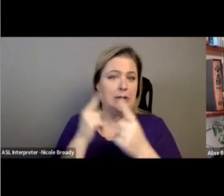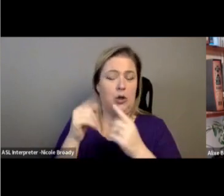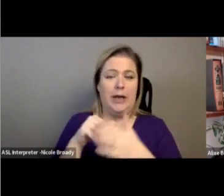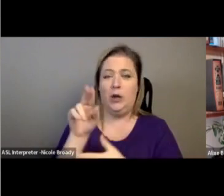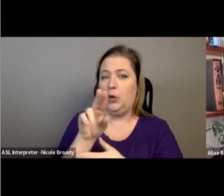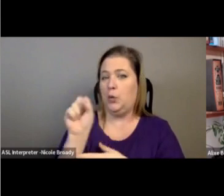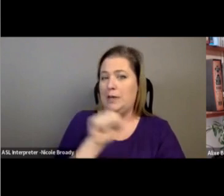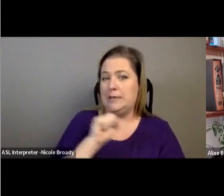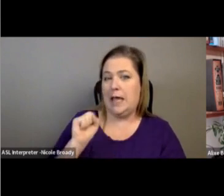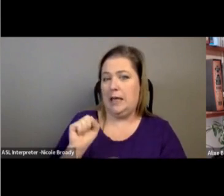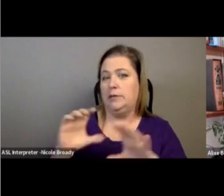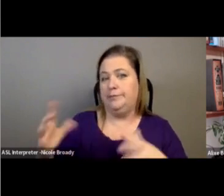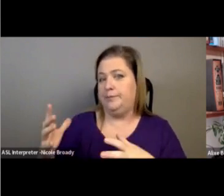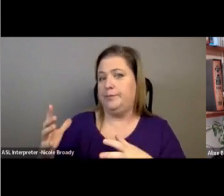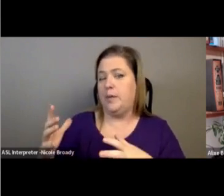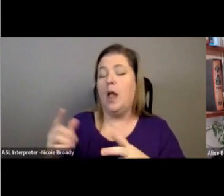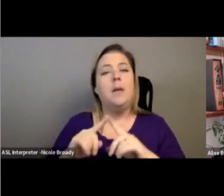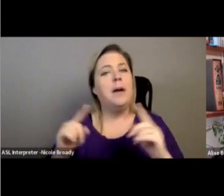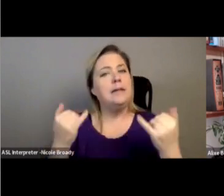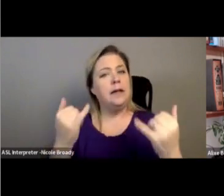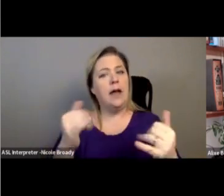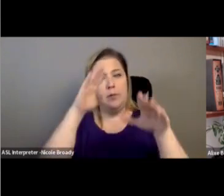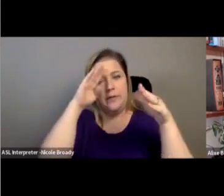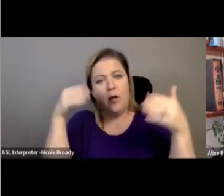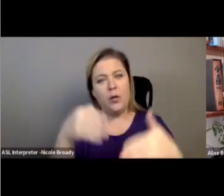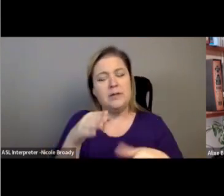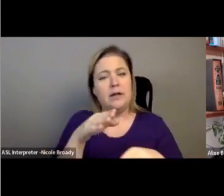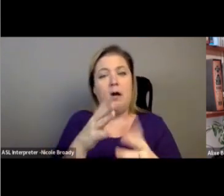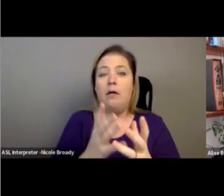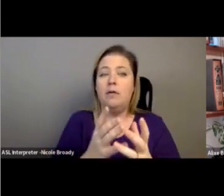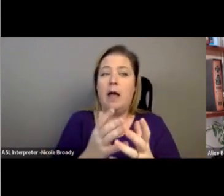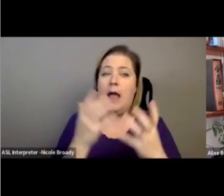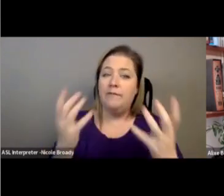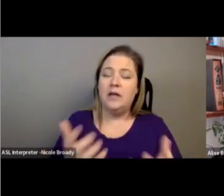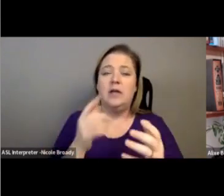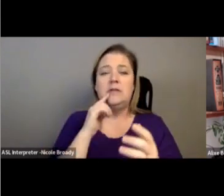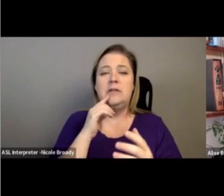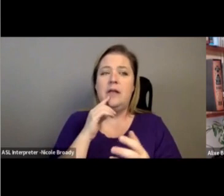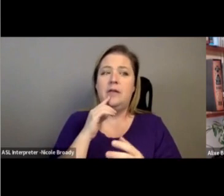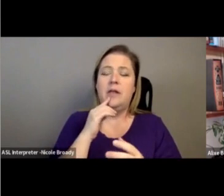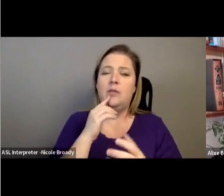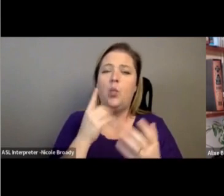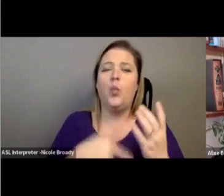States Senate. What we are focusing on very much is the spirit of the Act to build back